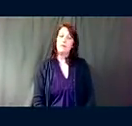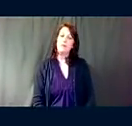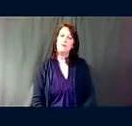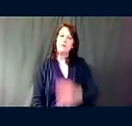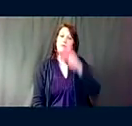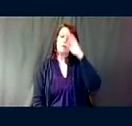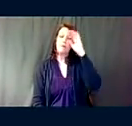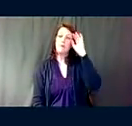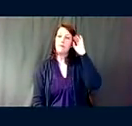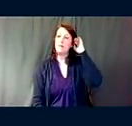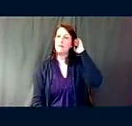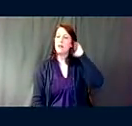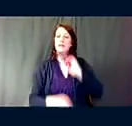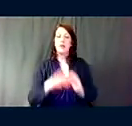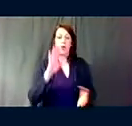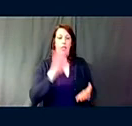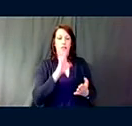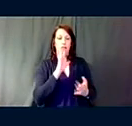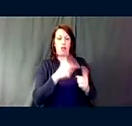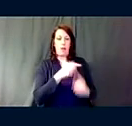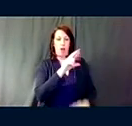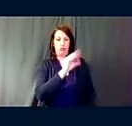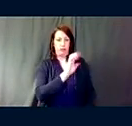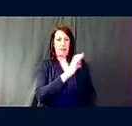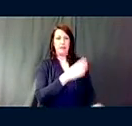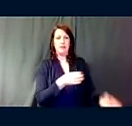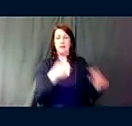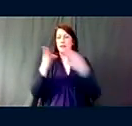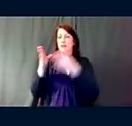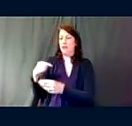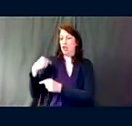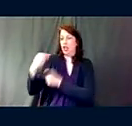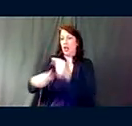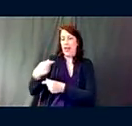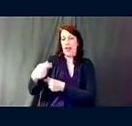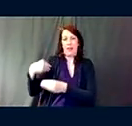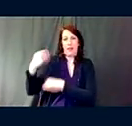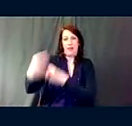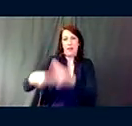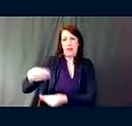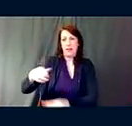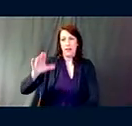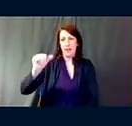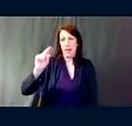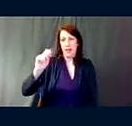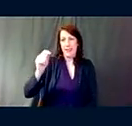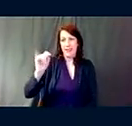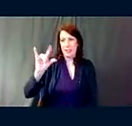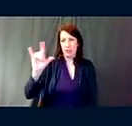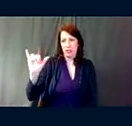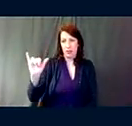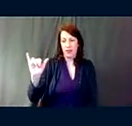SO, WHEN WE -- AS WE MOVE AWAY FROM RACE AND TALK ABOUT GENETIC ANCESTRY ONE THING THAT'S CLEAR,